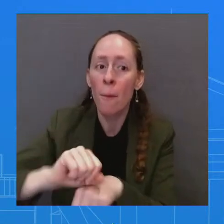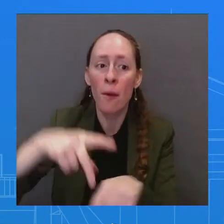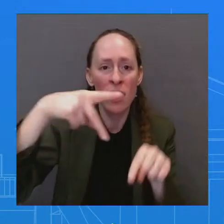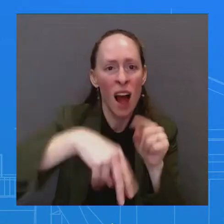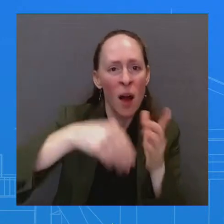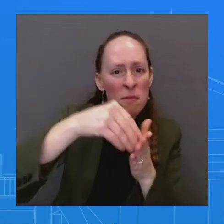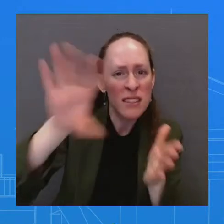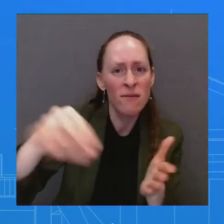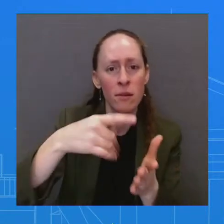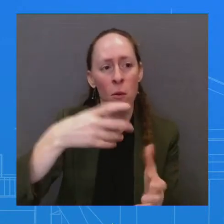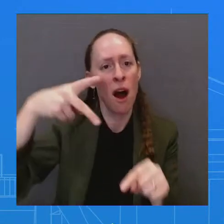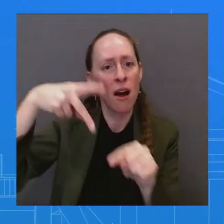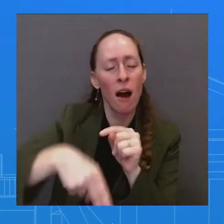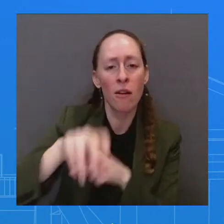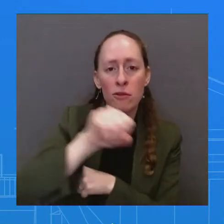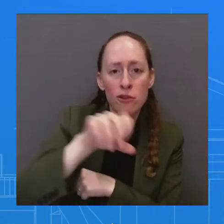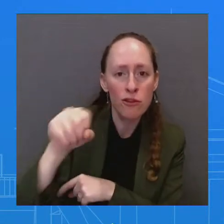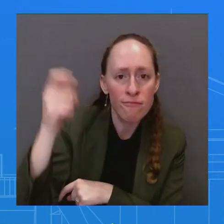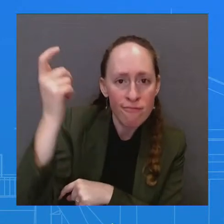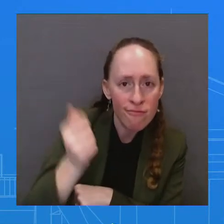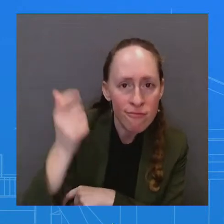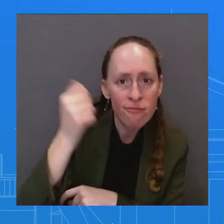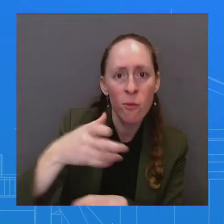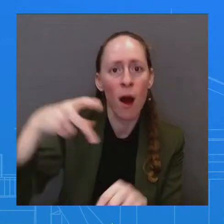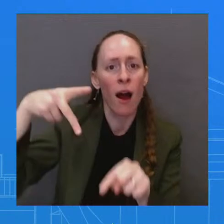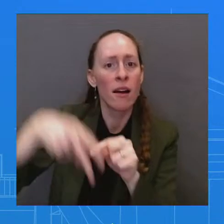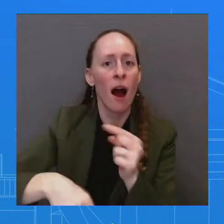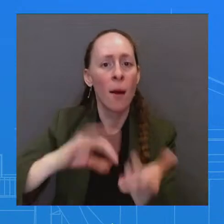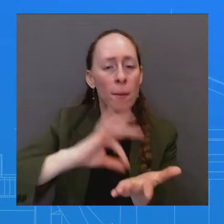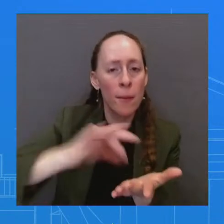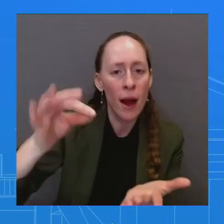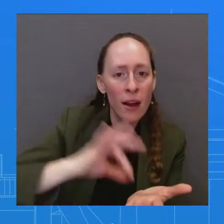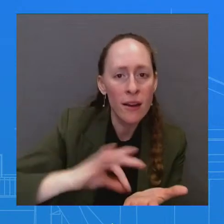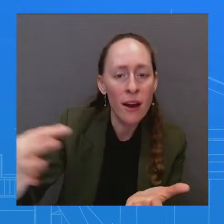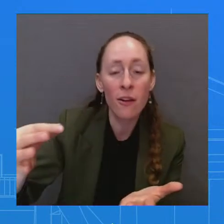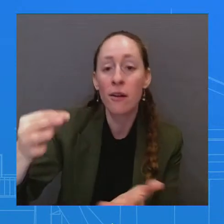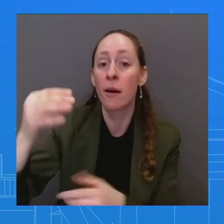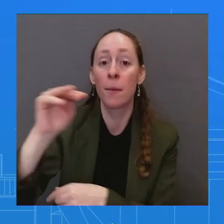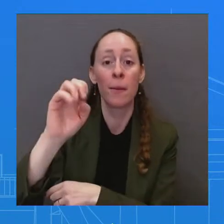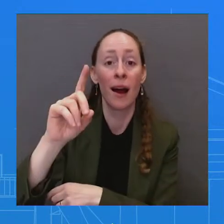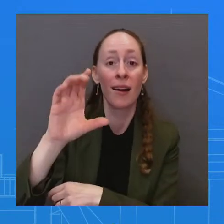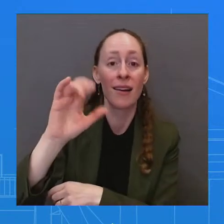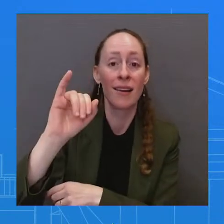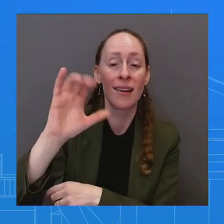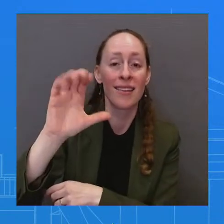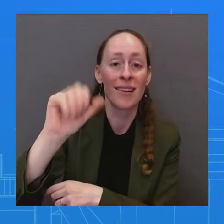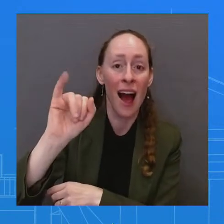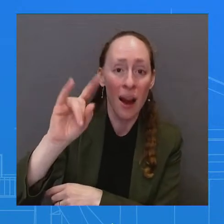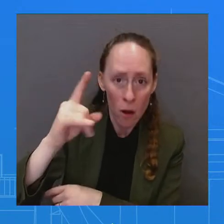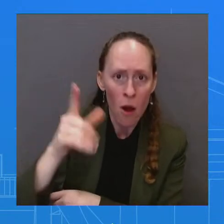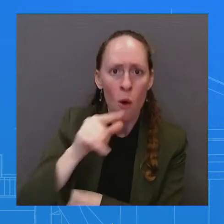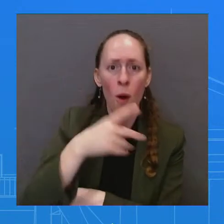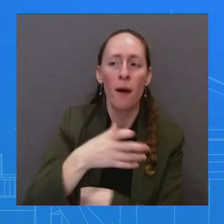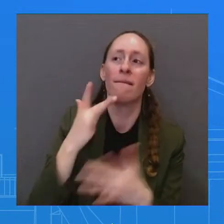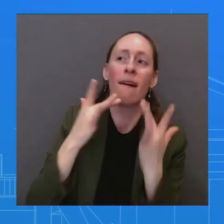while providing giveaways to the wealthy and big corporations. Now, the President won't let that happen.